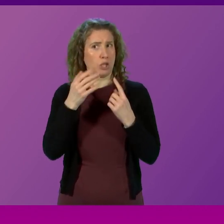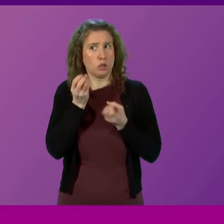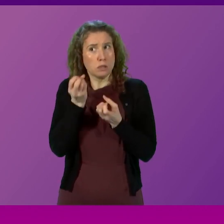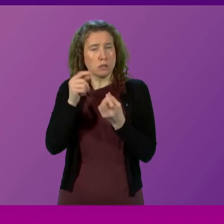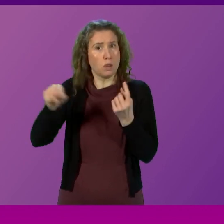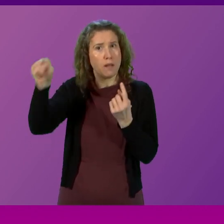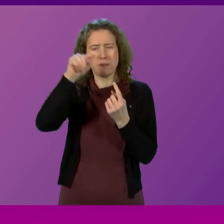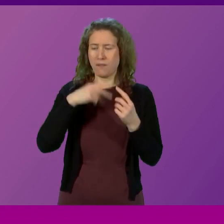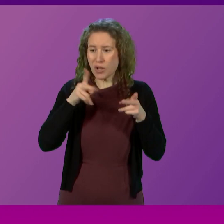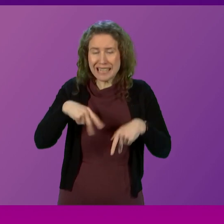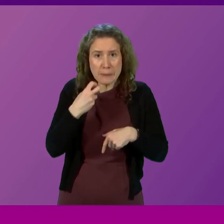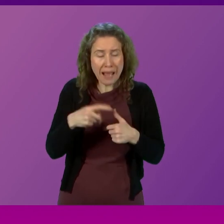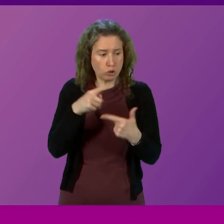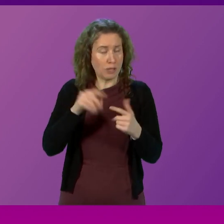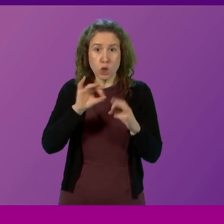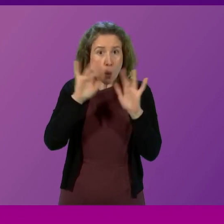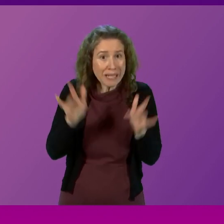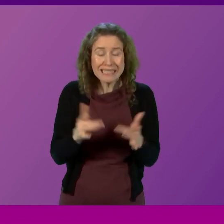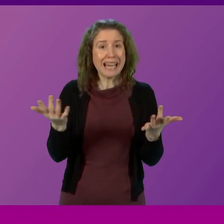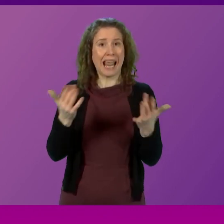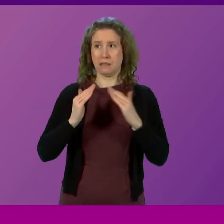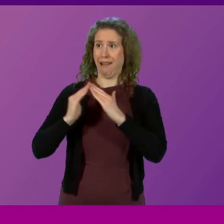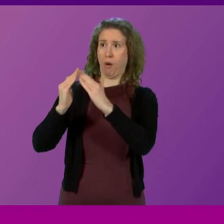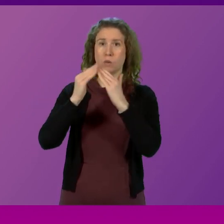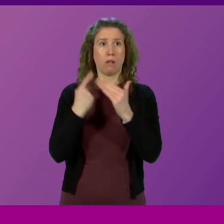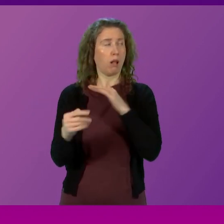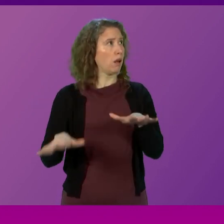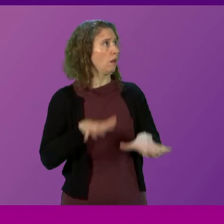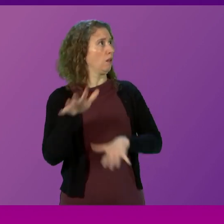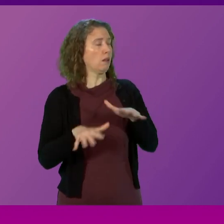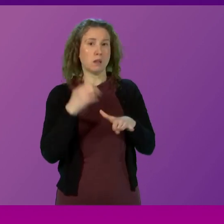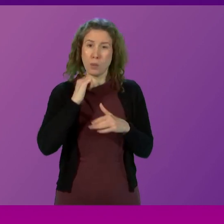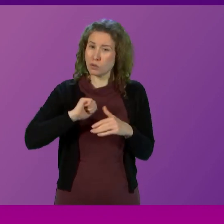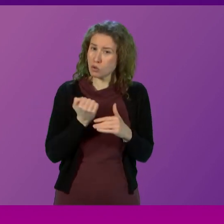dead batteries and no internet? Will the Scottish Government provide more resource for communication